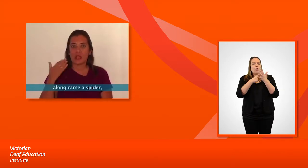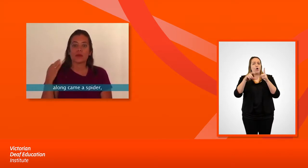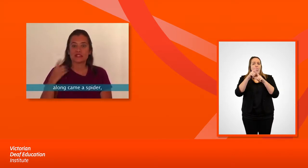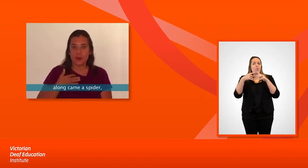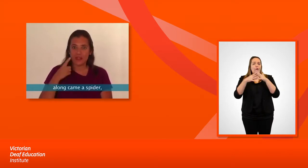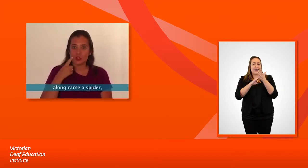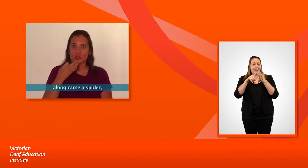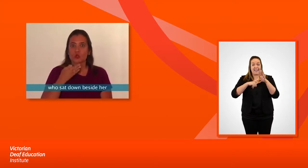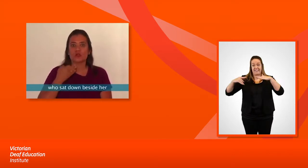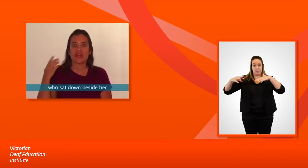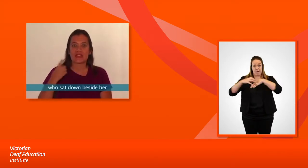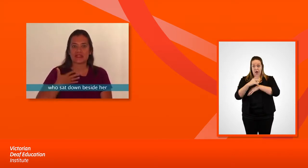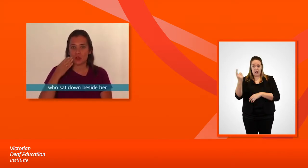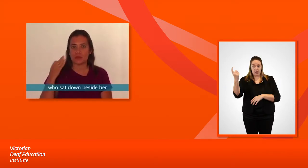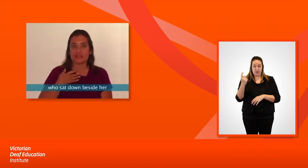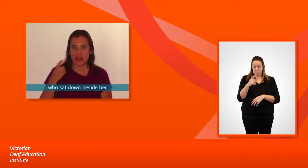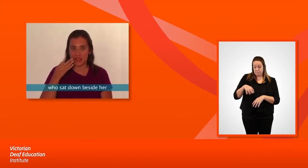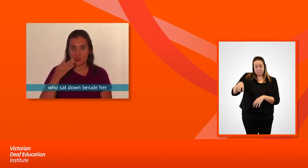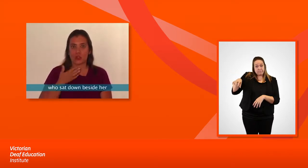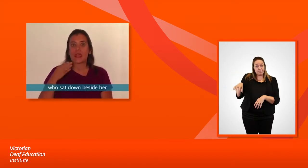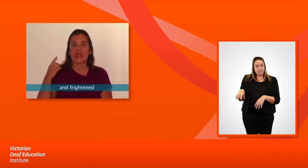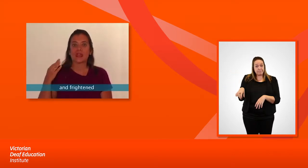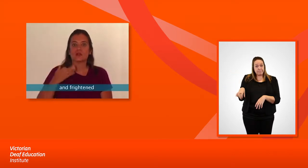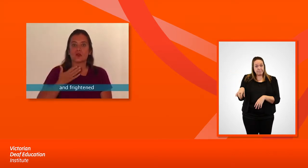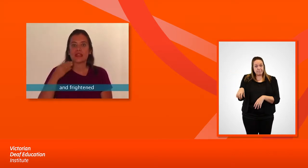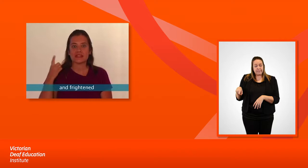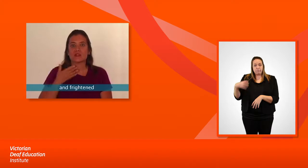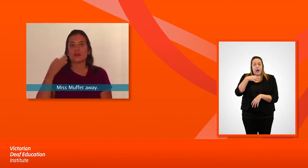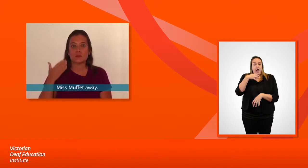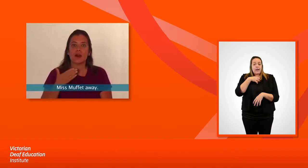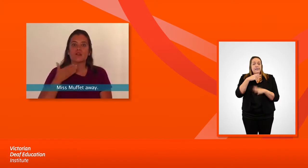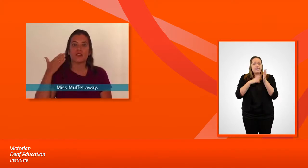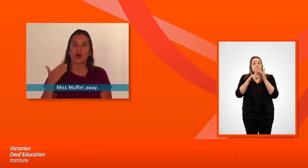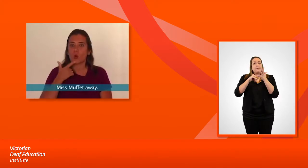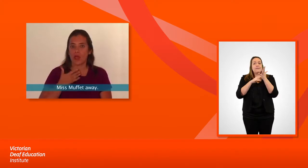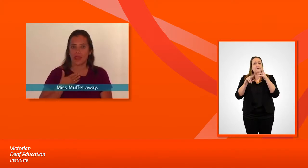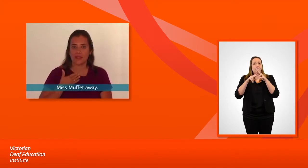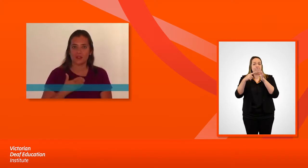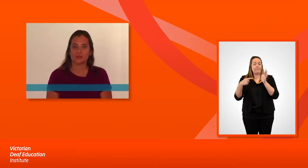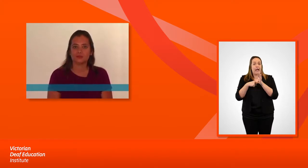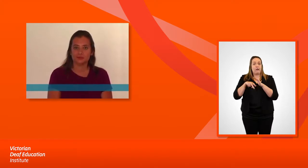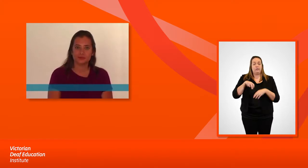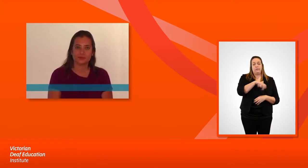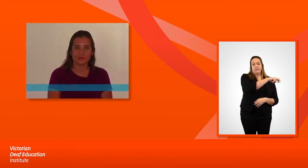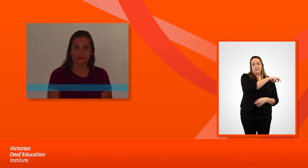Along came a spider, who sat down beside her,